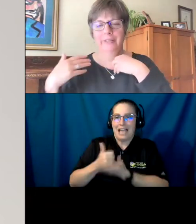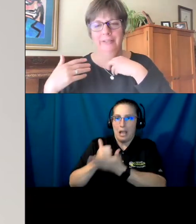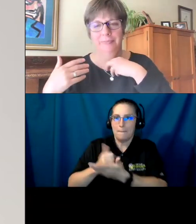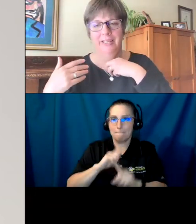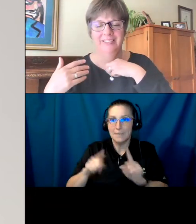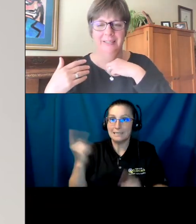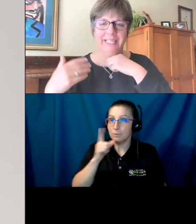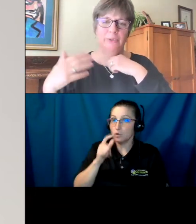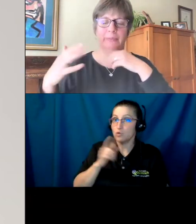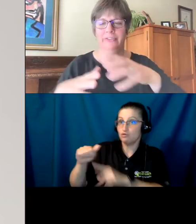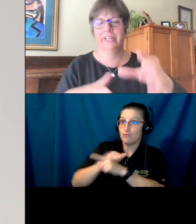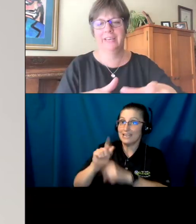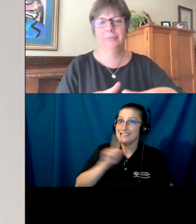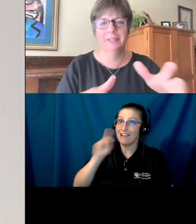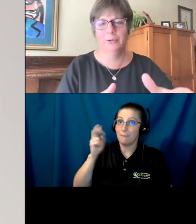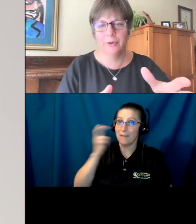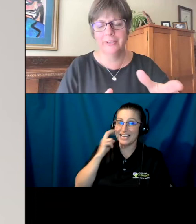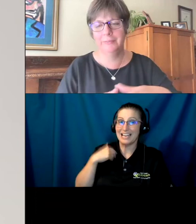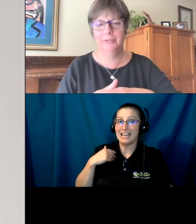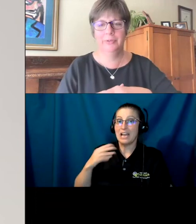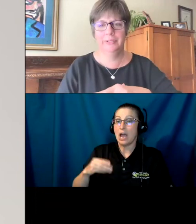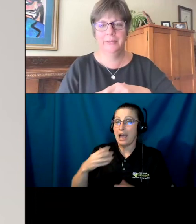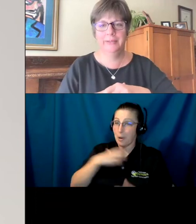in deafblindness, I'm like, Oh, I wish they gave him a little more time to do it independently.